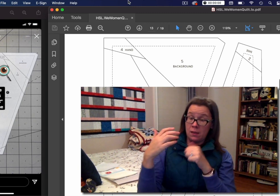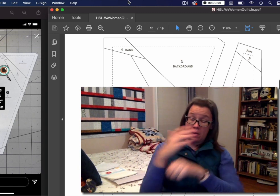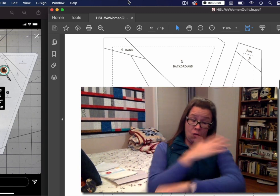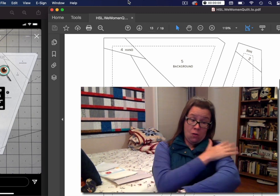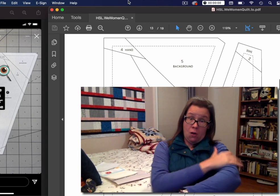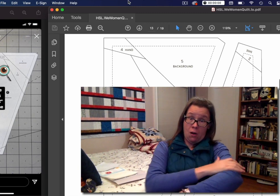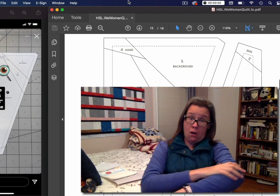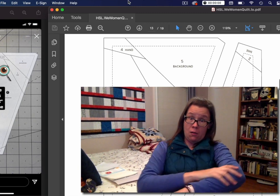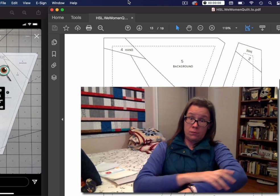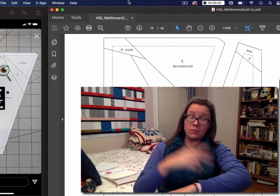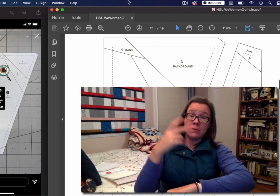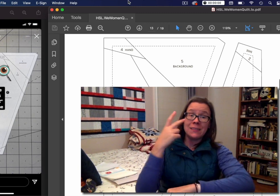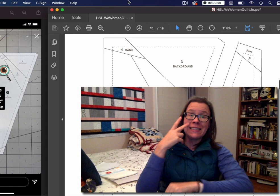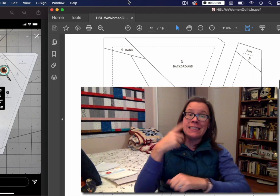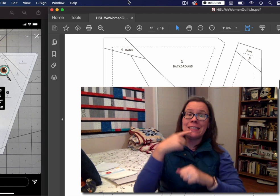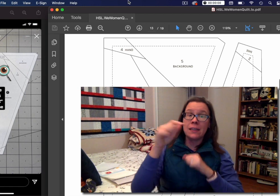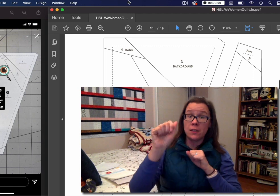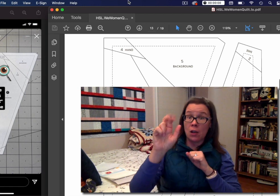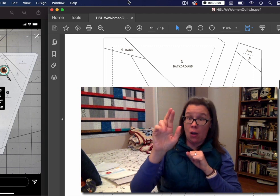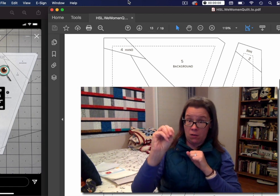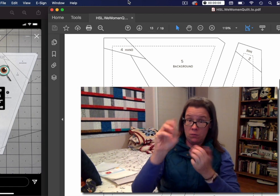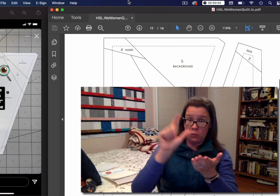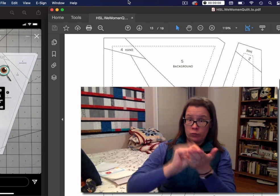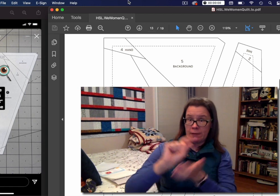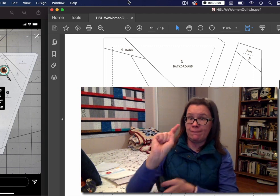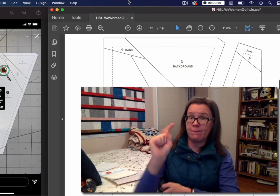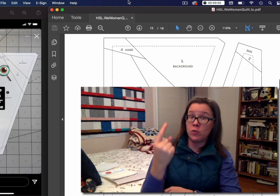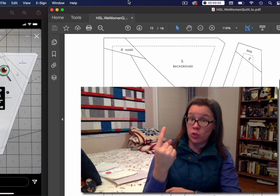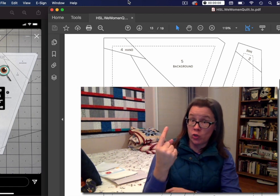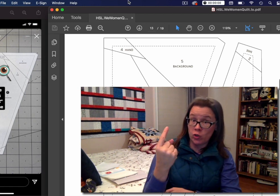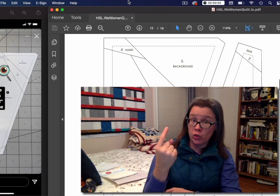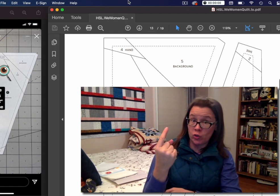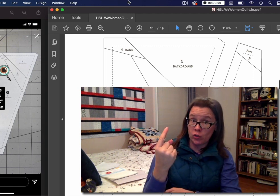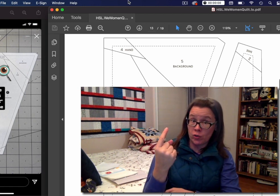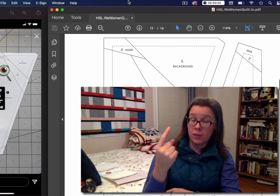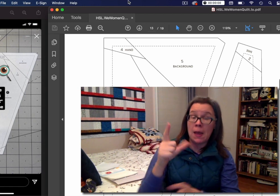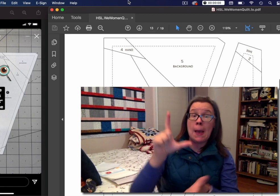one of the pages that has the arm segment...